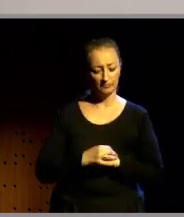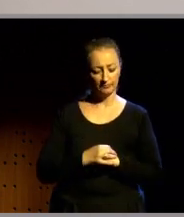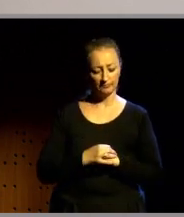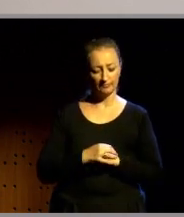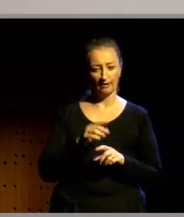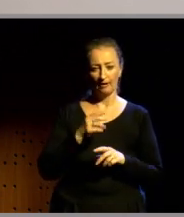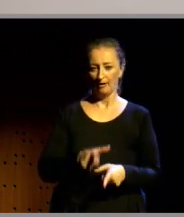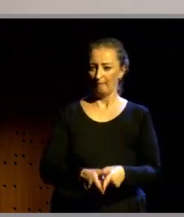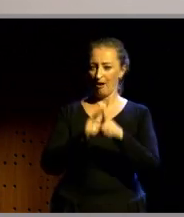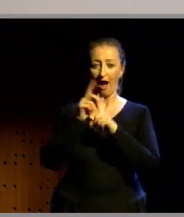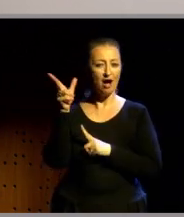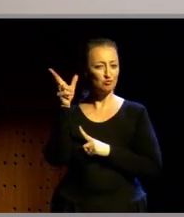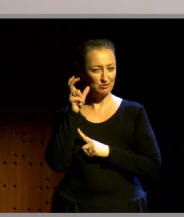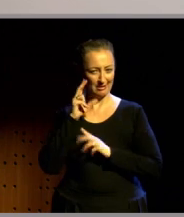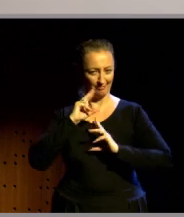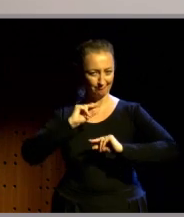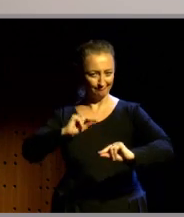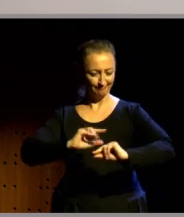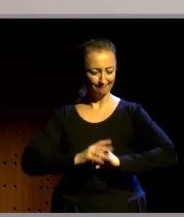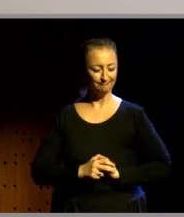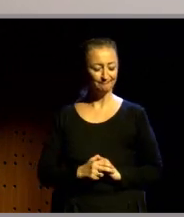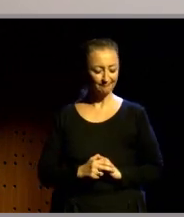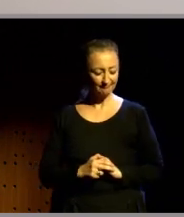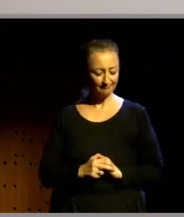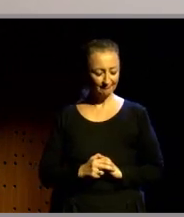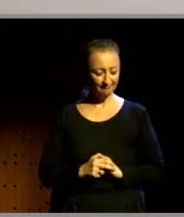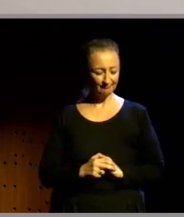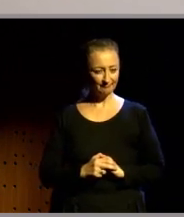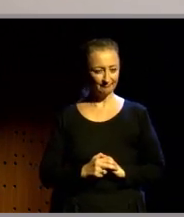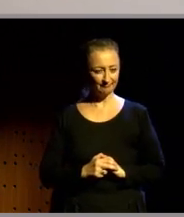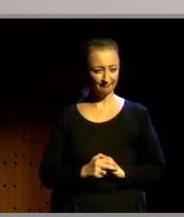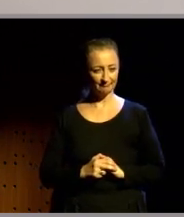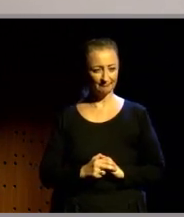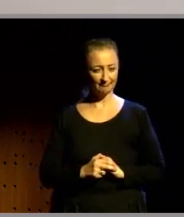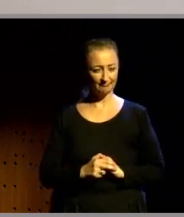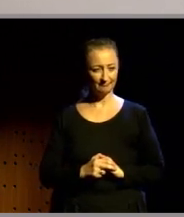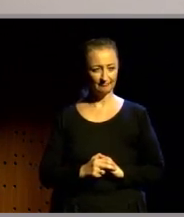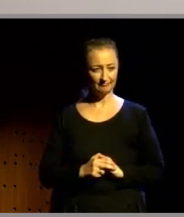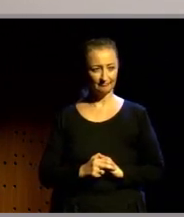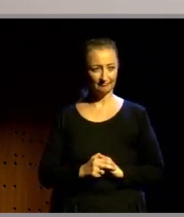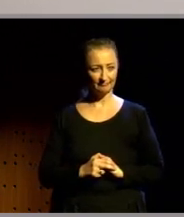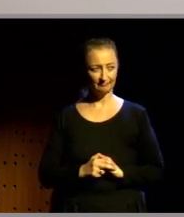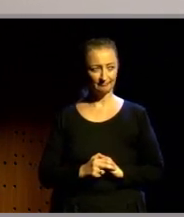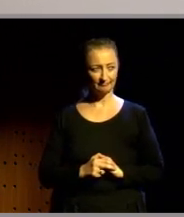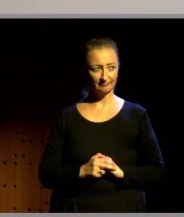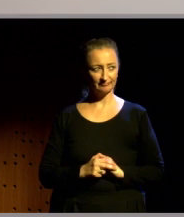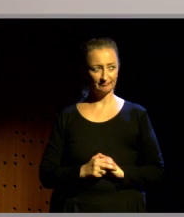And I know everybody who's there, there's not a single one of you who did your work for the purpose of an award.